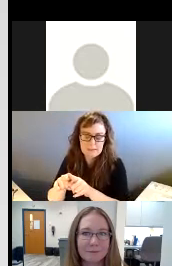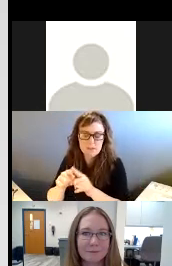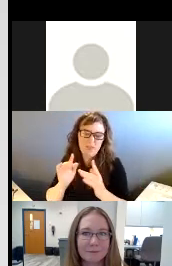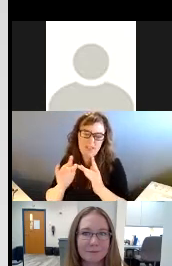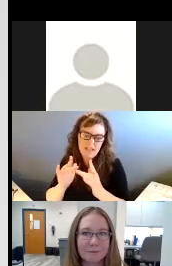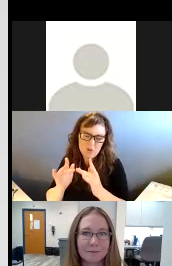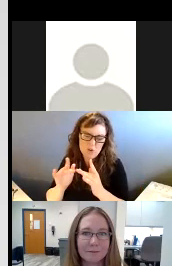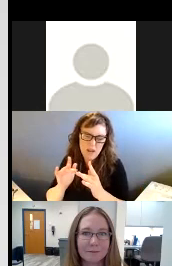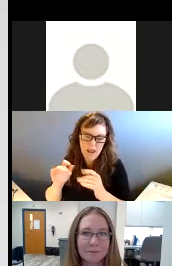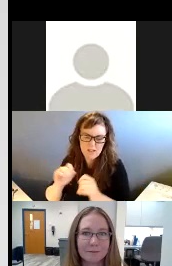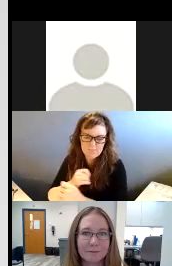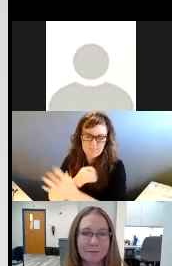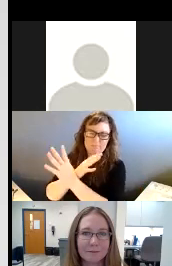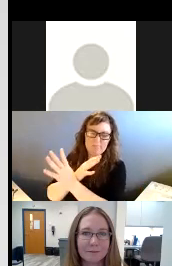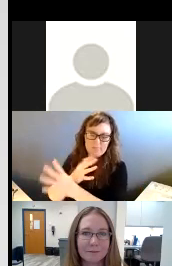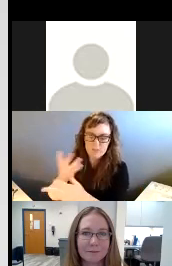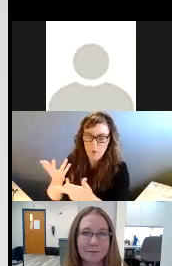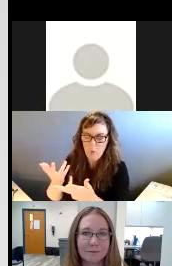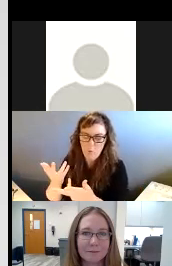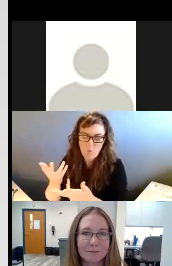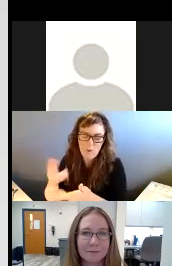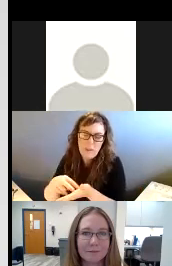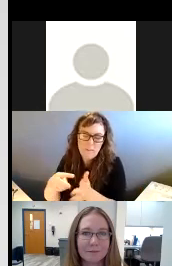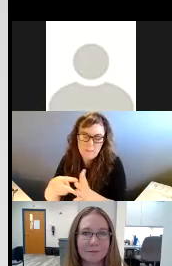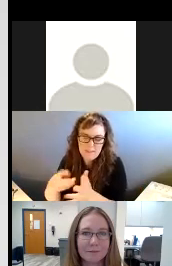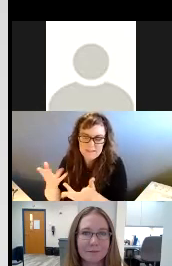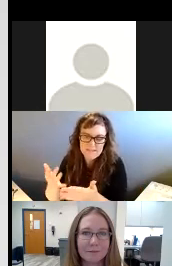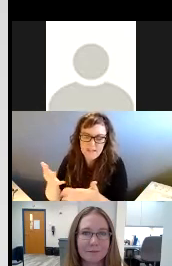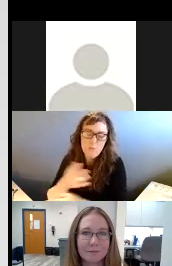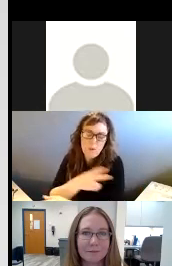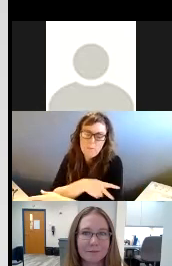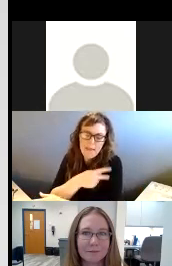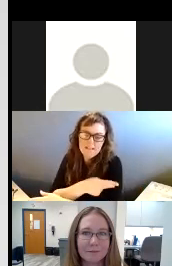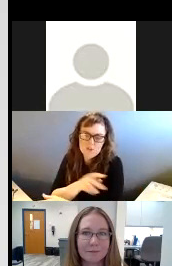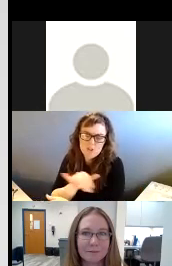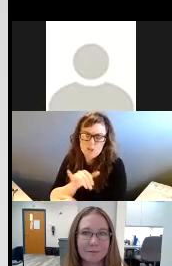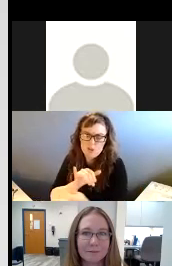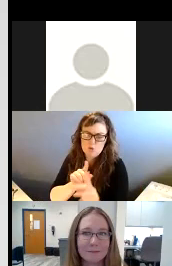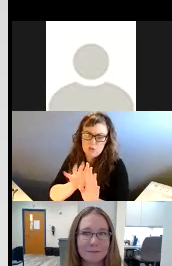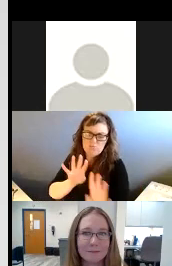GIVE THEIR CONSENT AND THE PATIENT GIVES THEIR CONSENT TO USE THIS FORMAT.